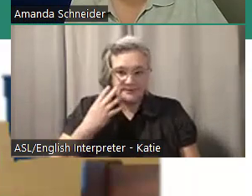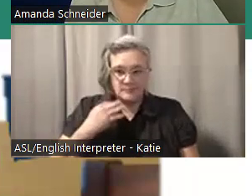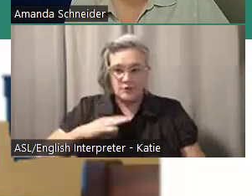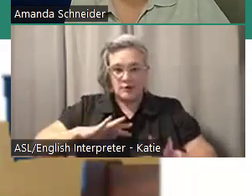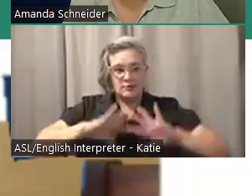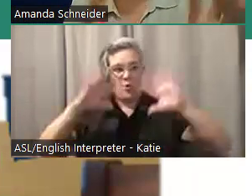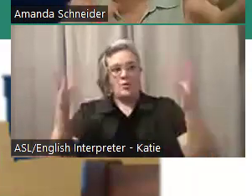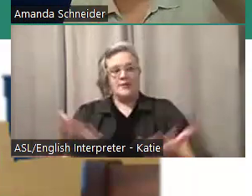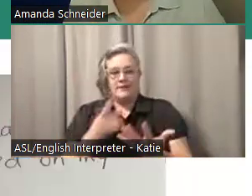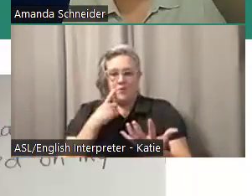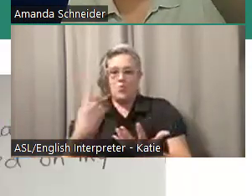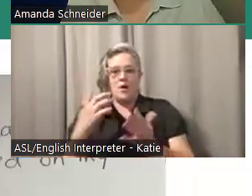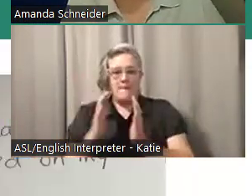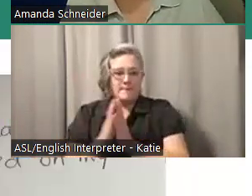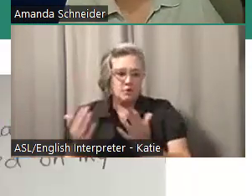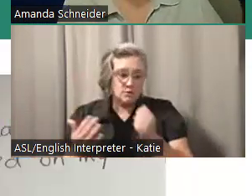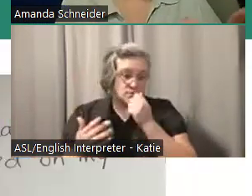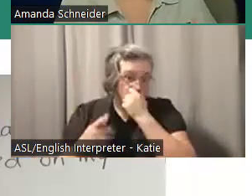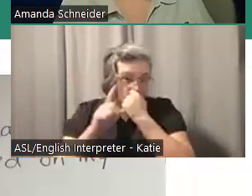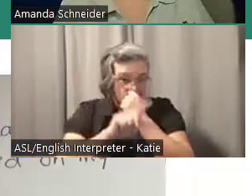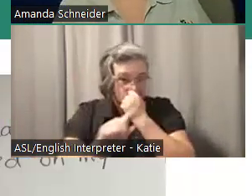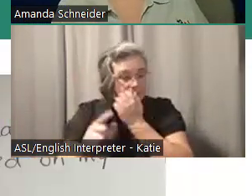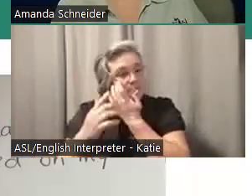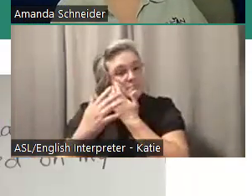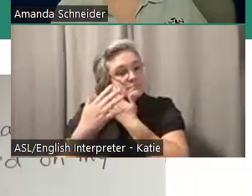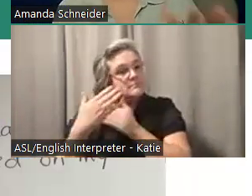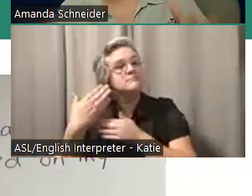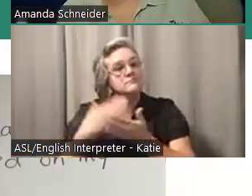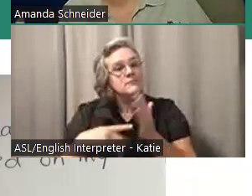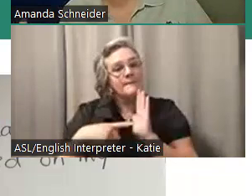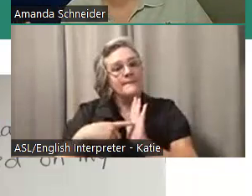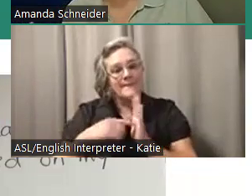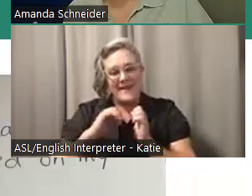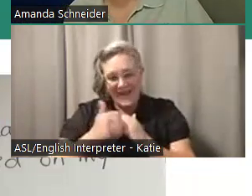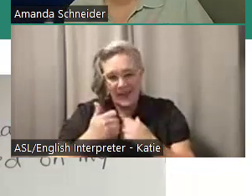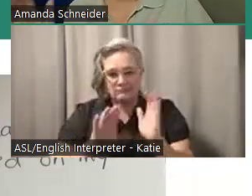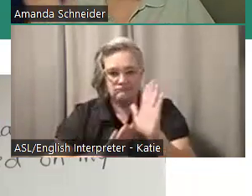So, these are just different examples of how you can create your own experience book.